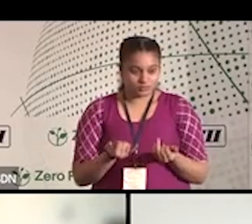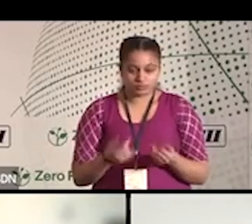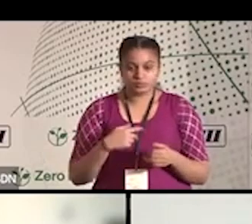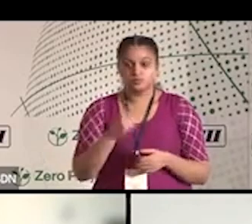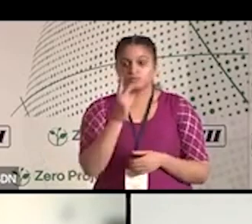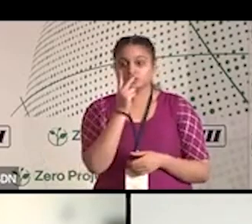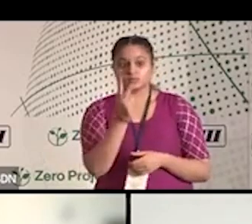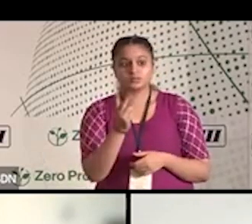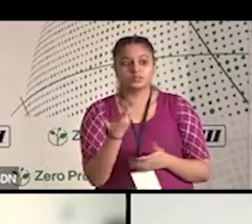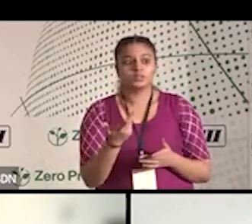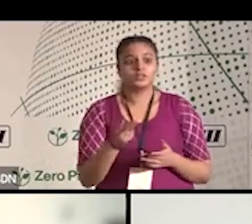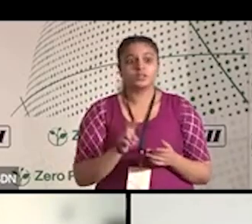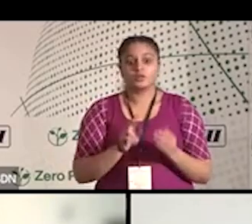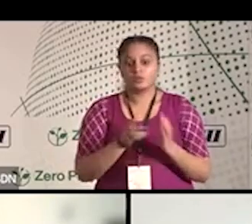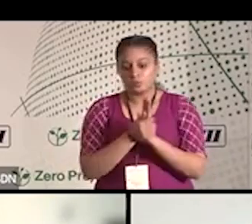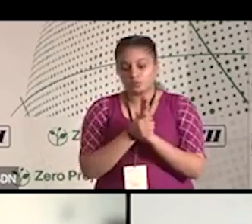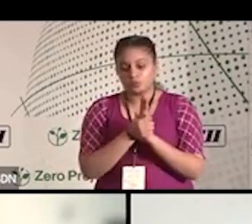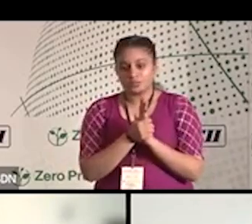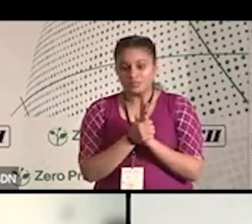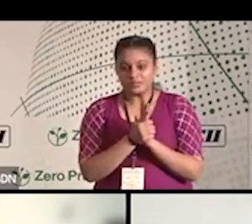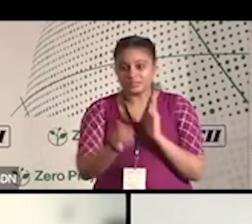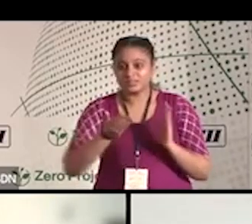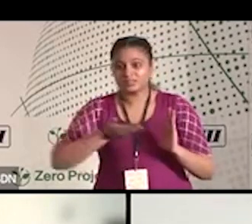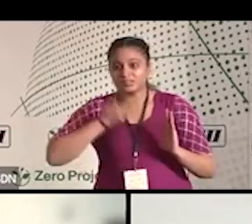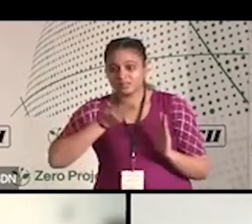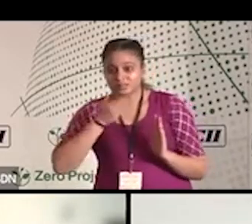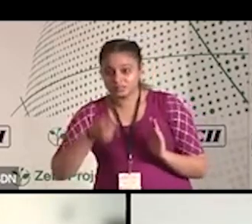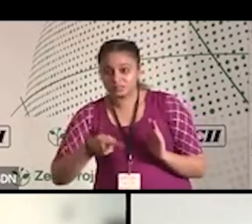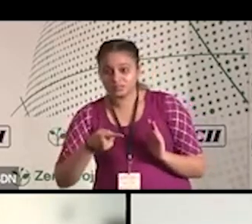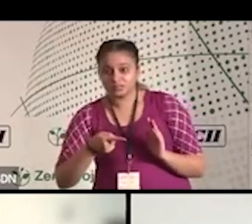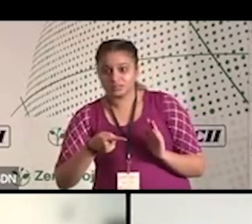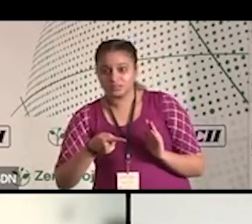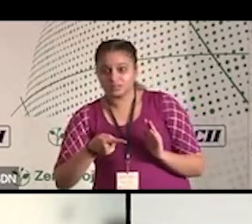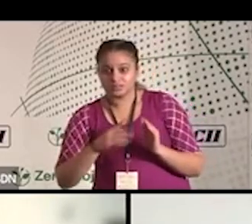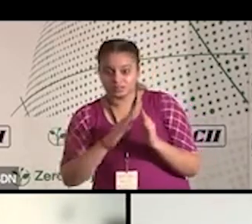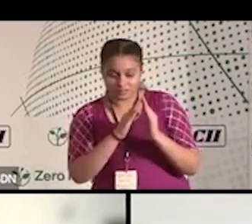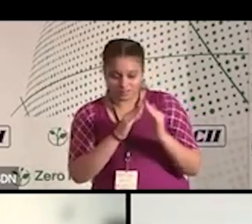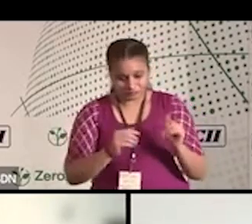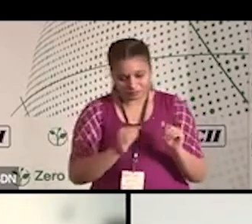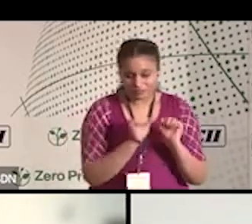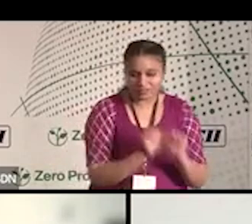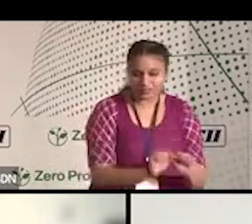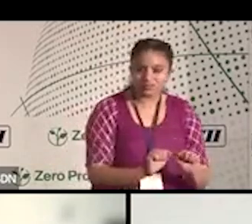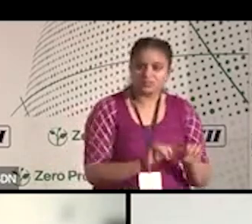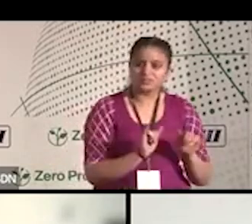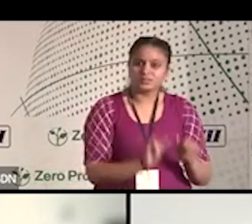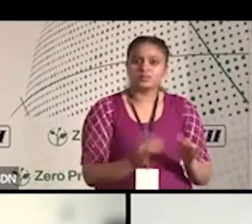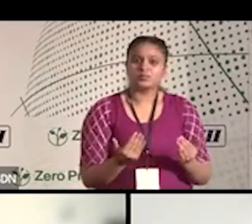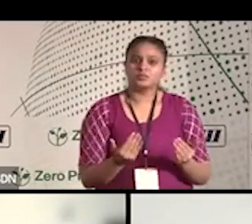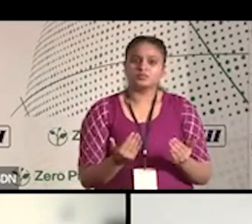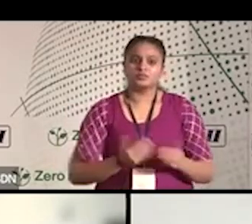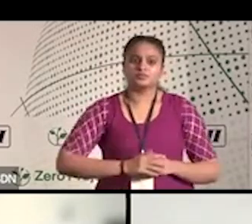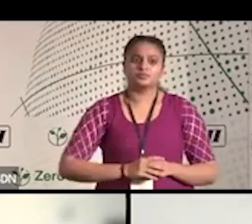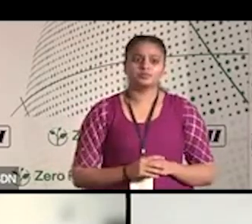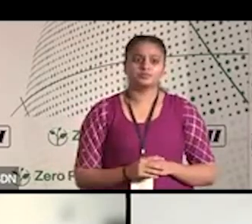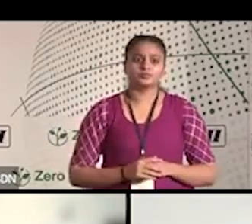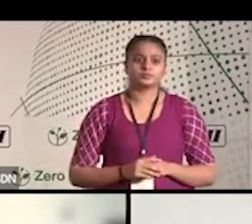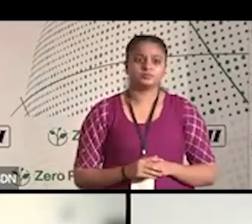vocational training in isolation. And what Praveen very beautifully asked